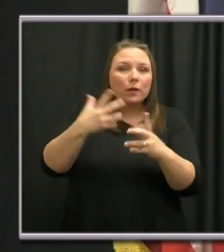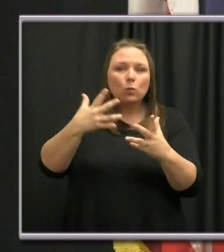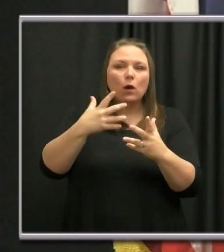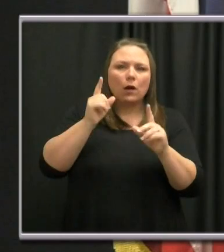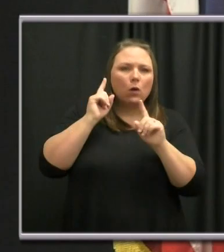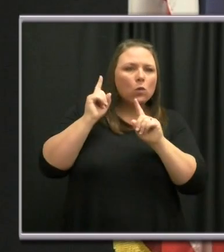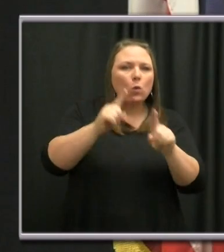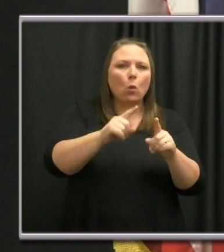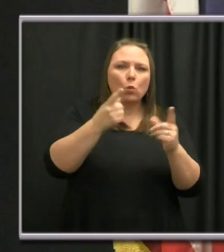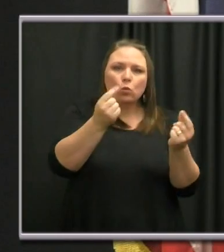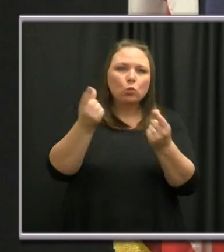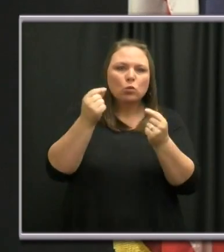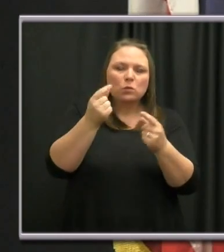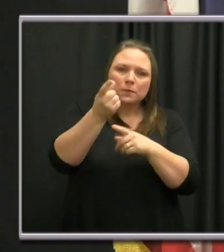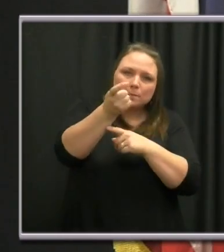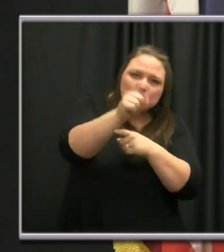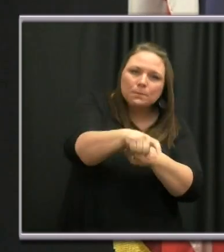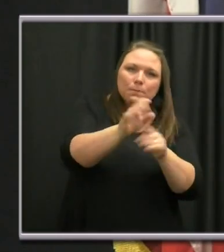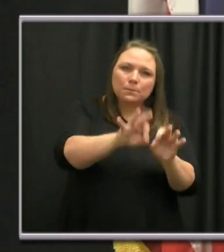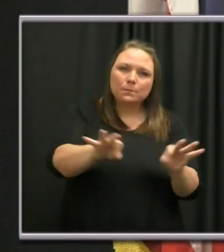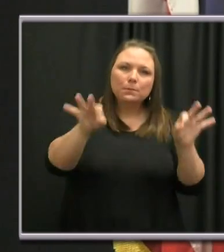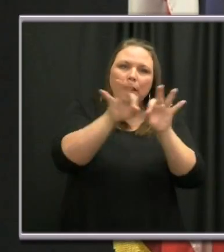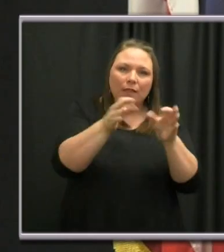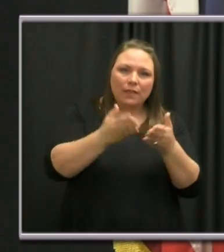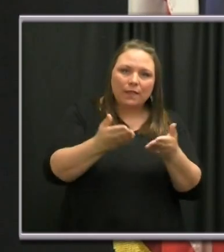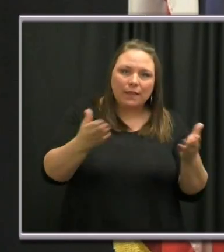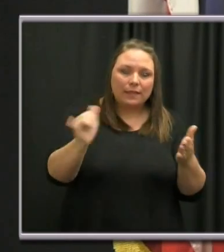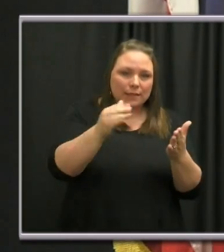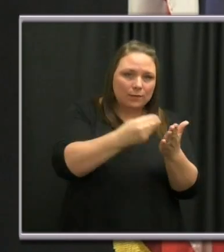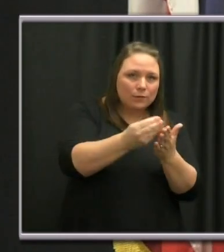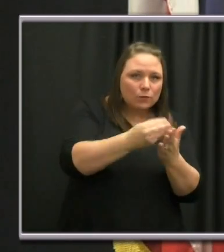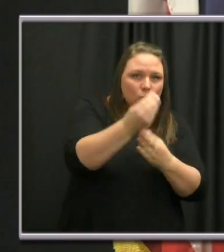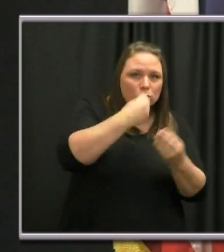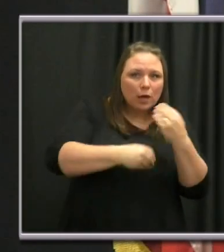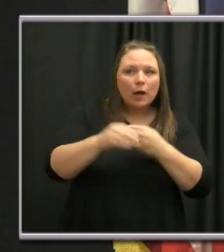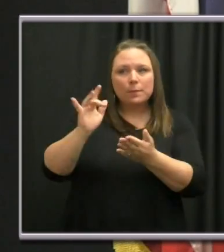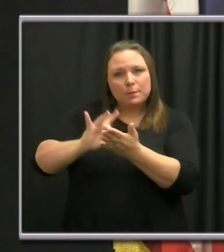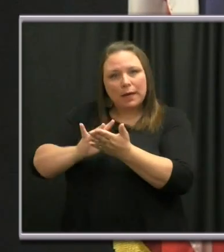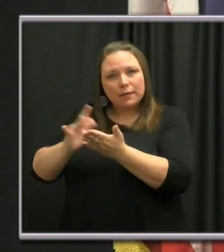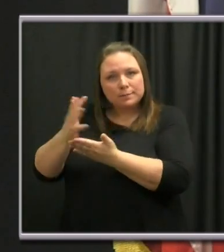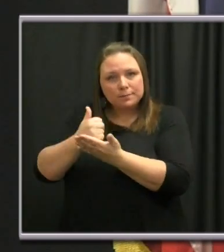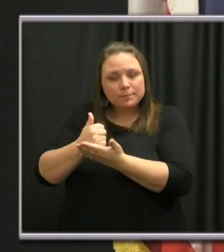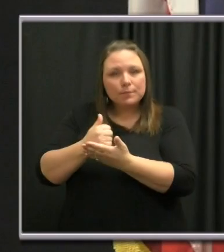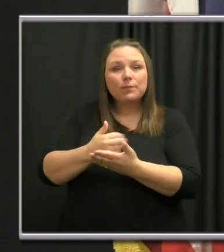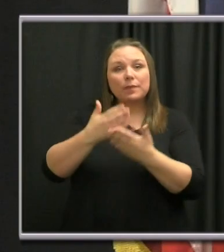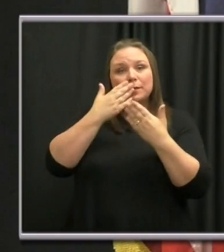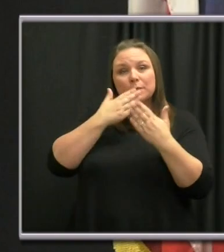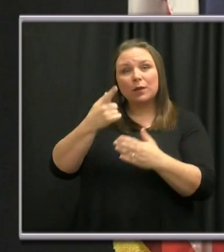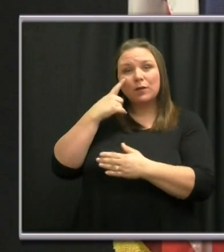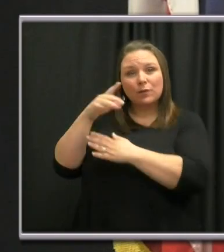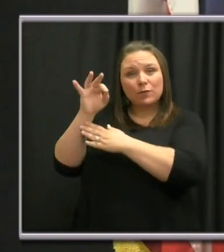ONLY LEAVING TO RUN ERRANDS THAT ARE ABSOLUTELY ESSENTIAL.